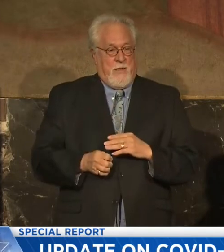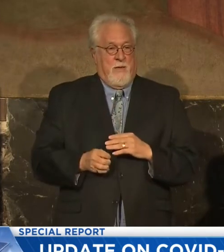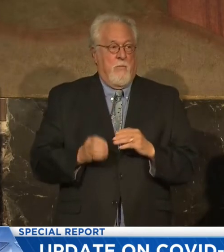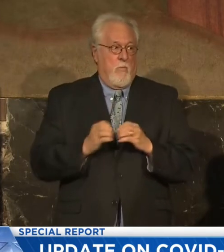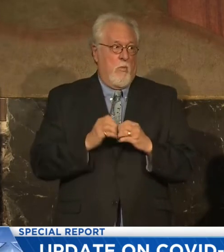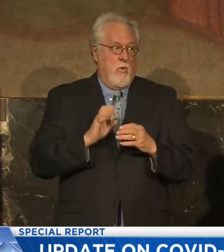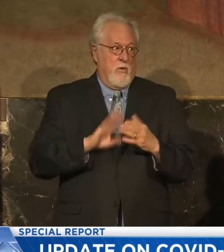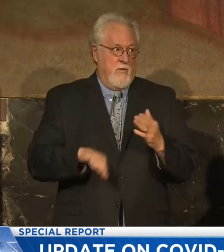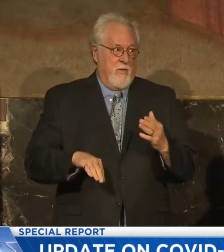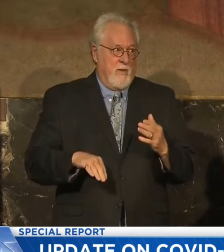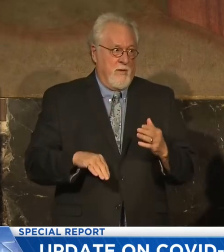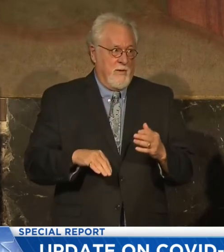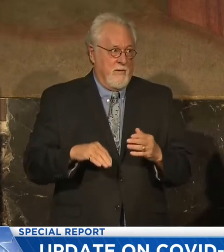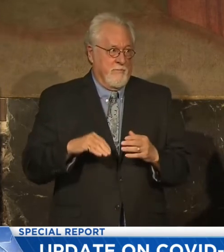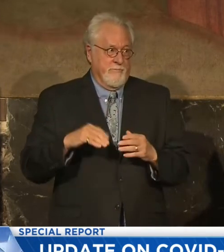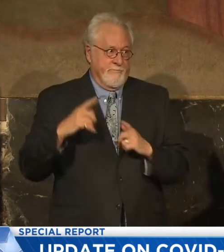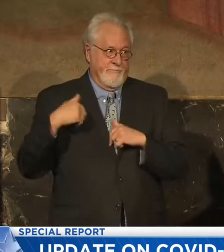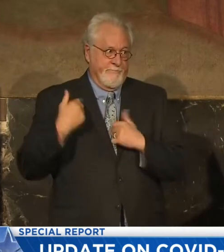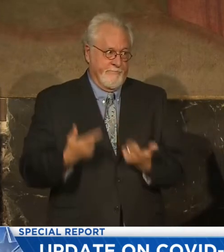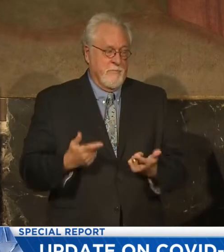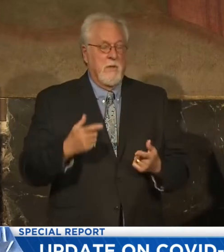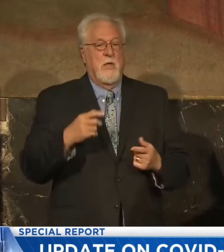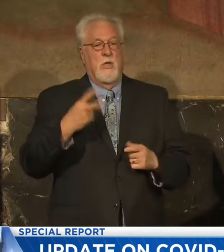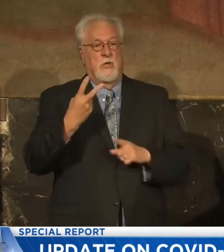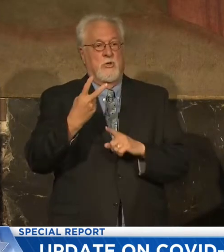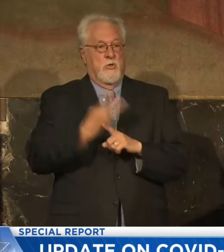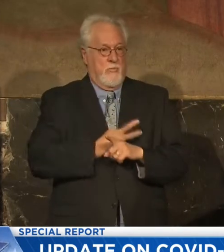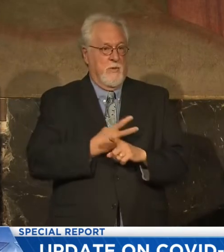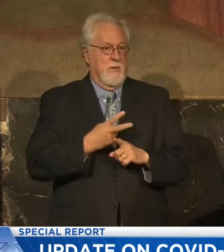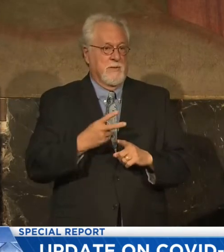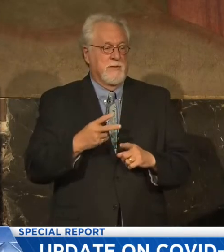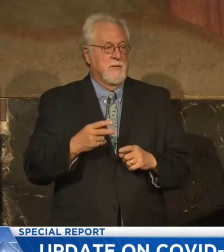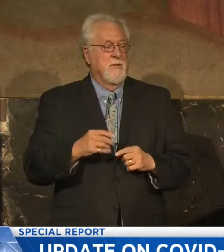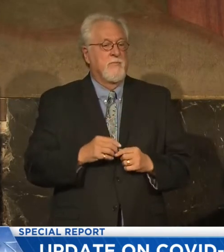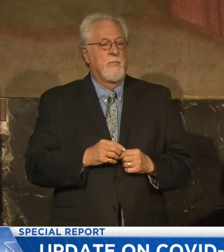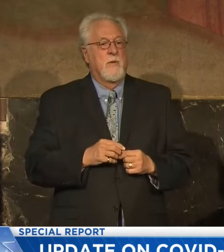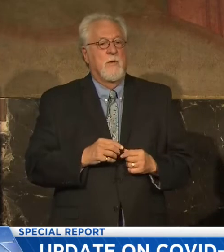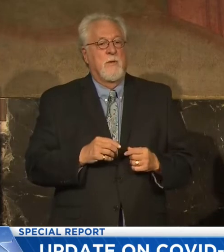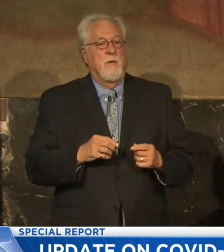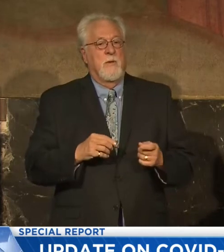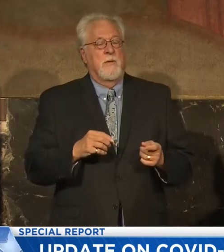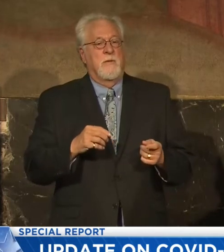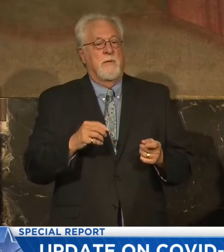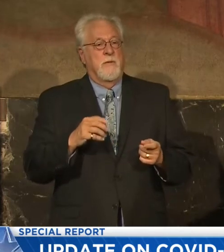WE HAVEN'T SEEN THAT YET. WE DO KNOW THAT THERE WAS A LOT